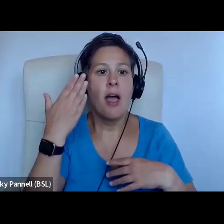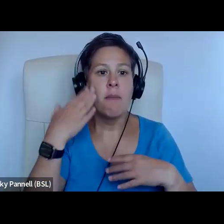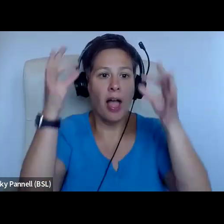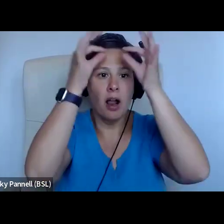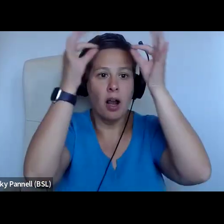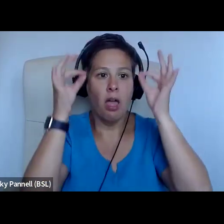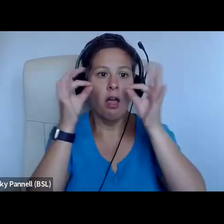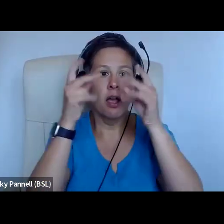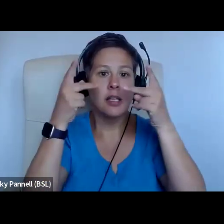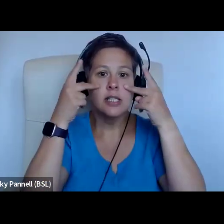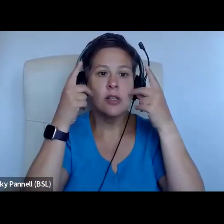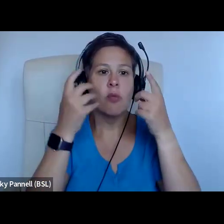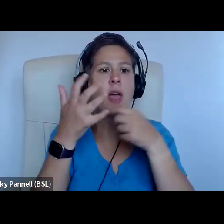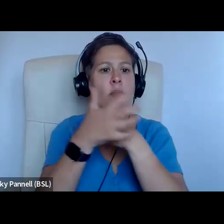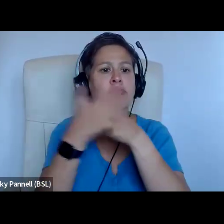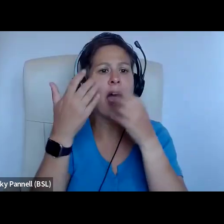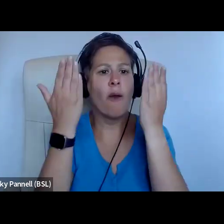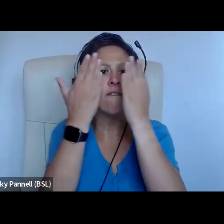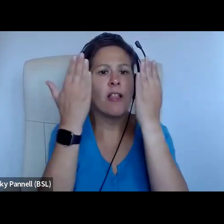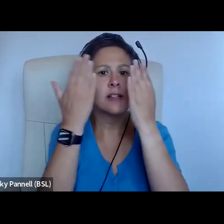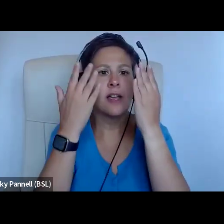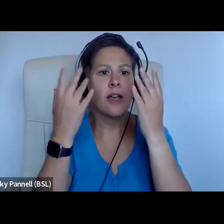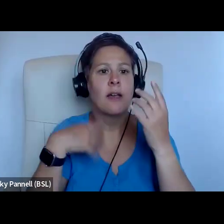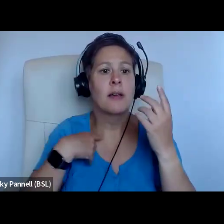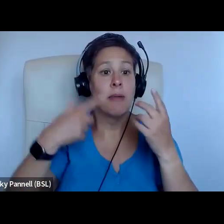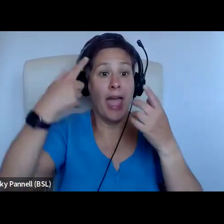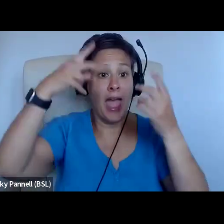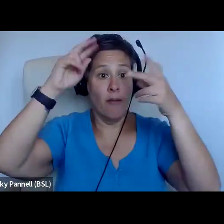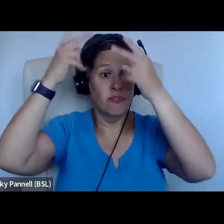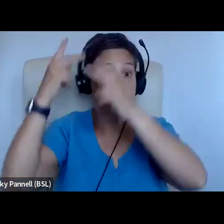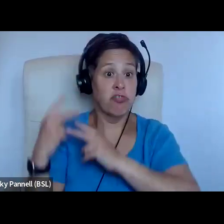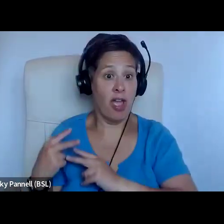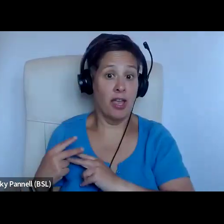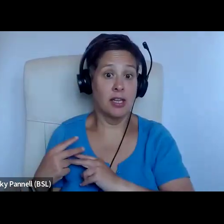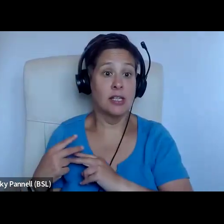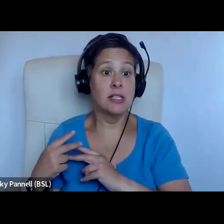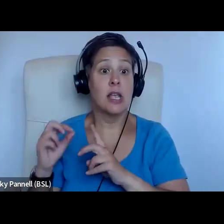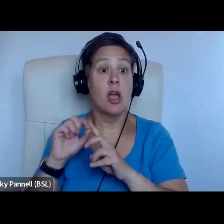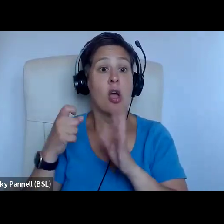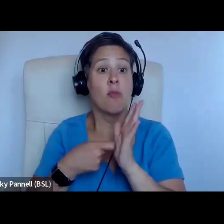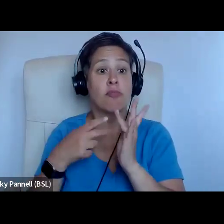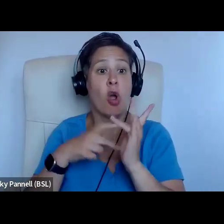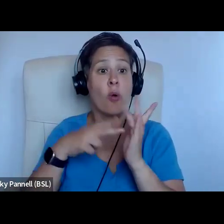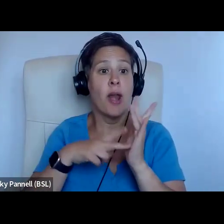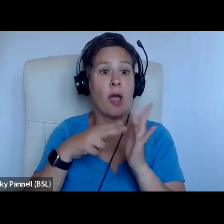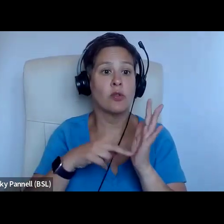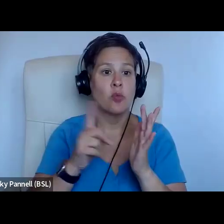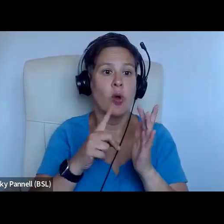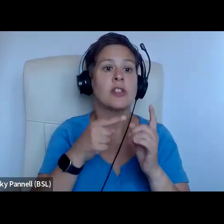So I'm sharing my experience working on my university's access and participation plan referring to that as the